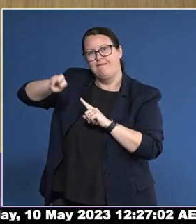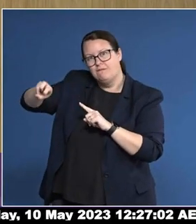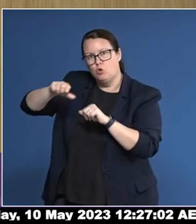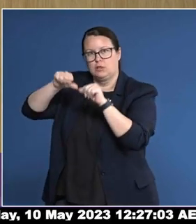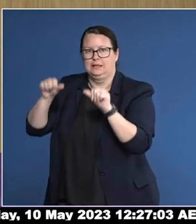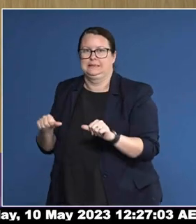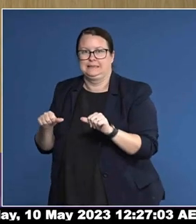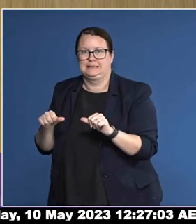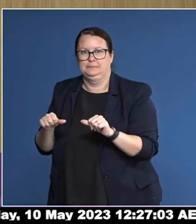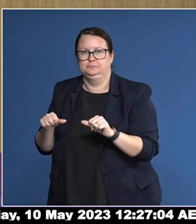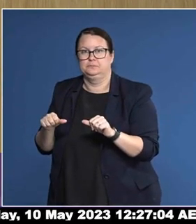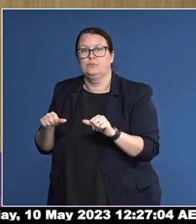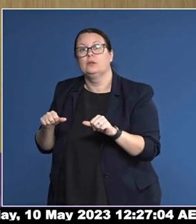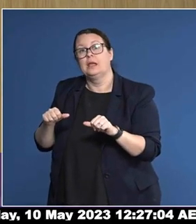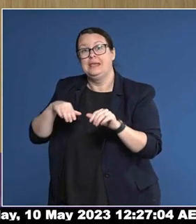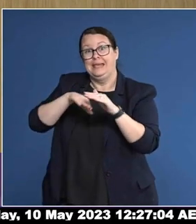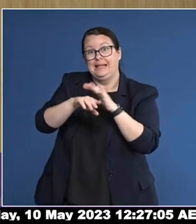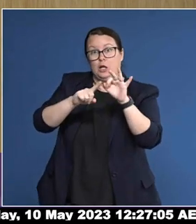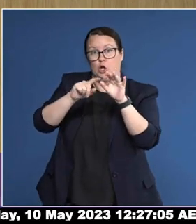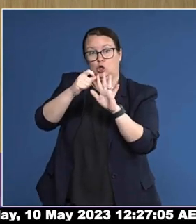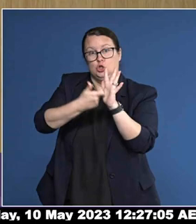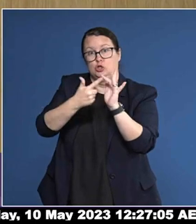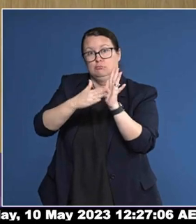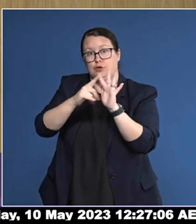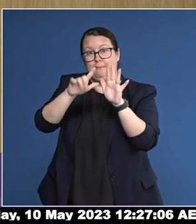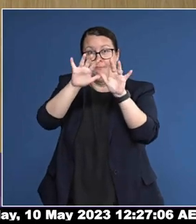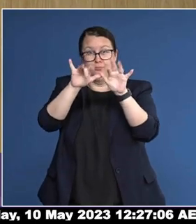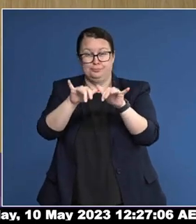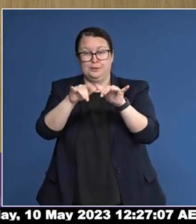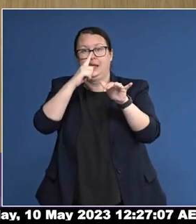attached to QPrime so we can make referrals from QPrime through Police Referrals to